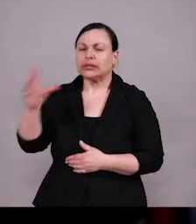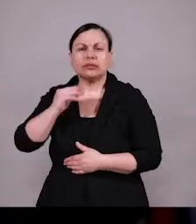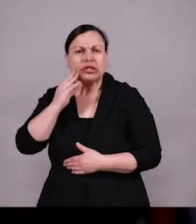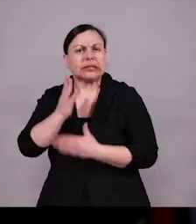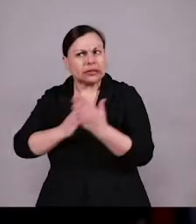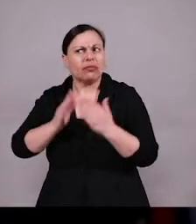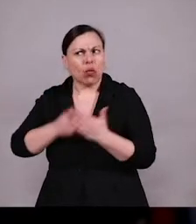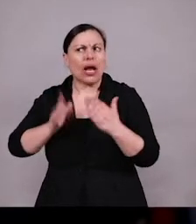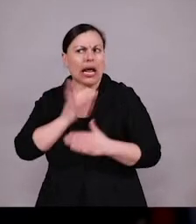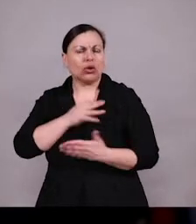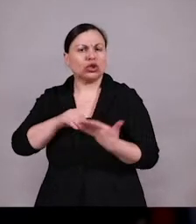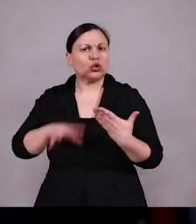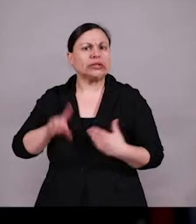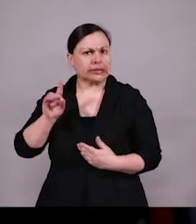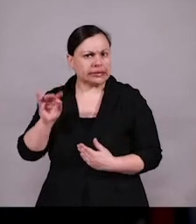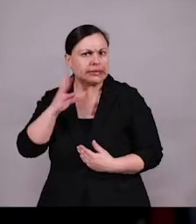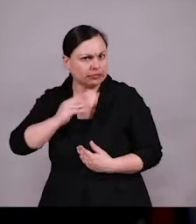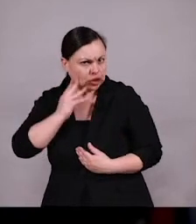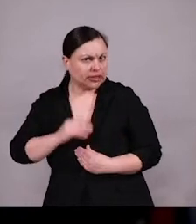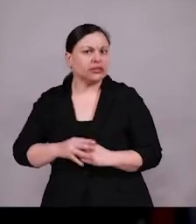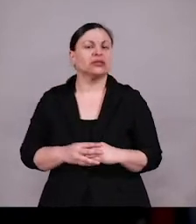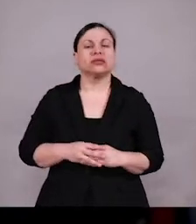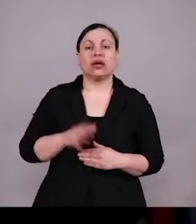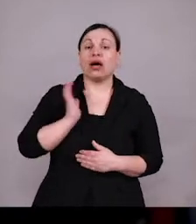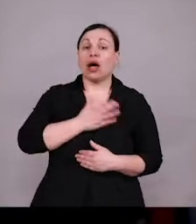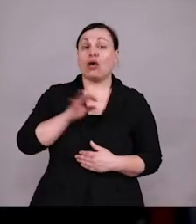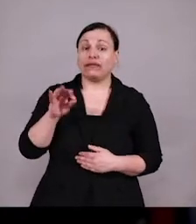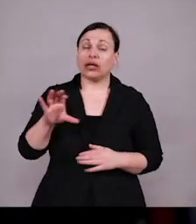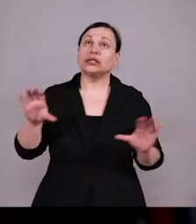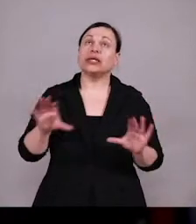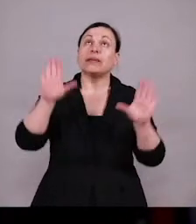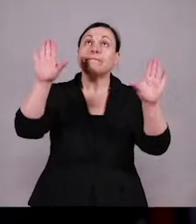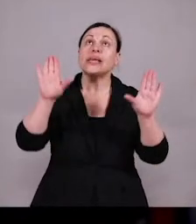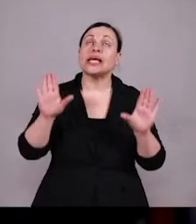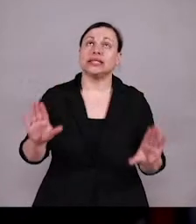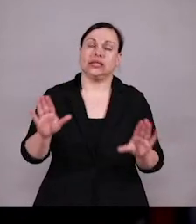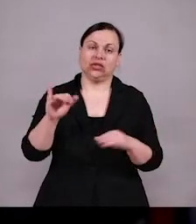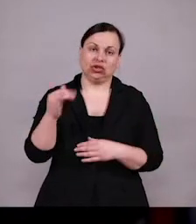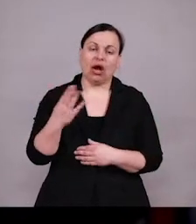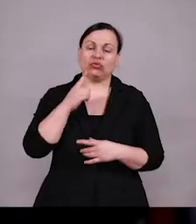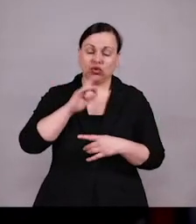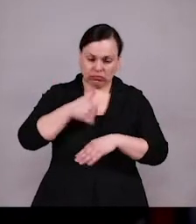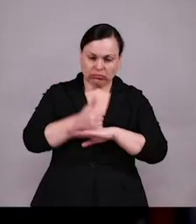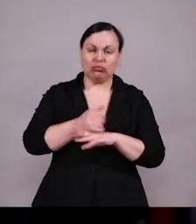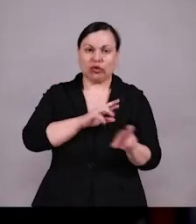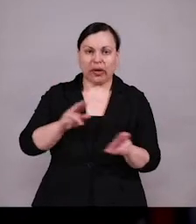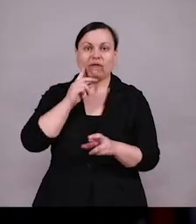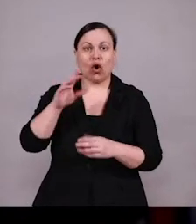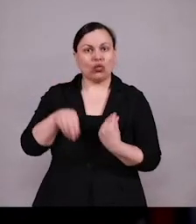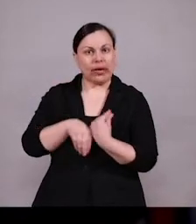our students were experiencing. Our faculty did an amazing job preparing for remote instruction, with